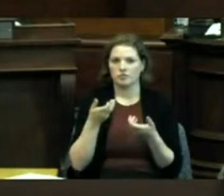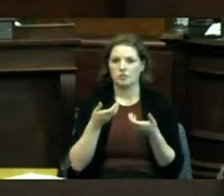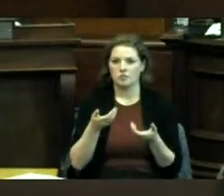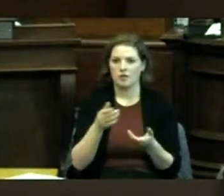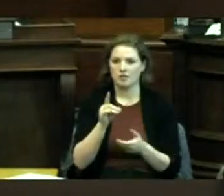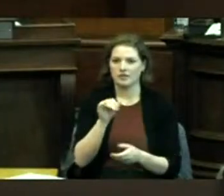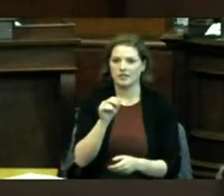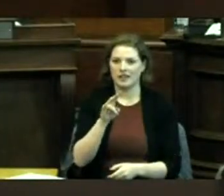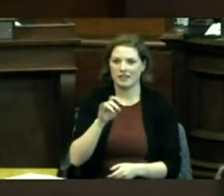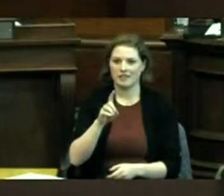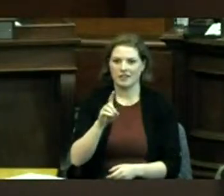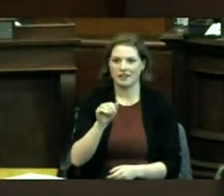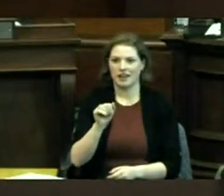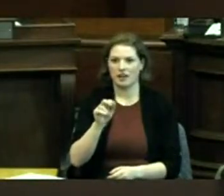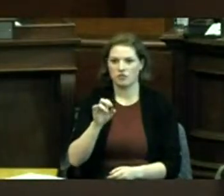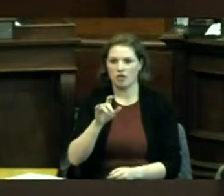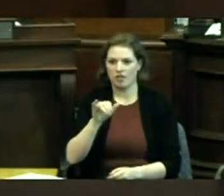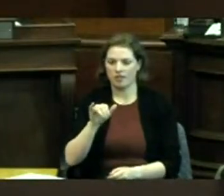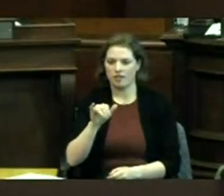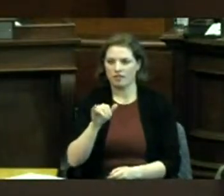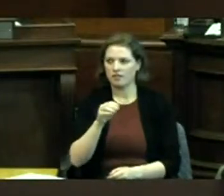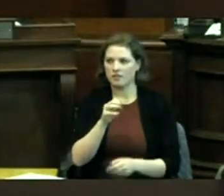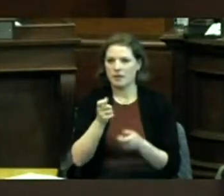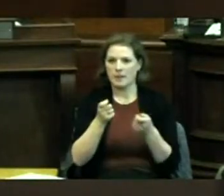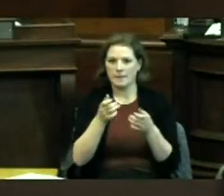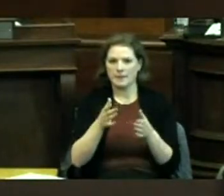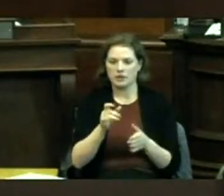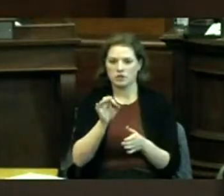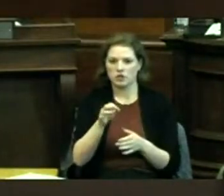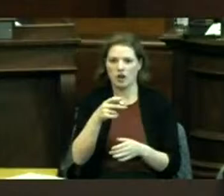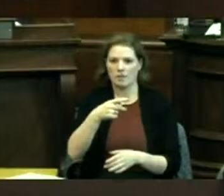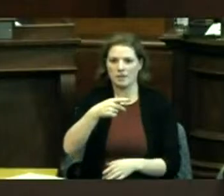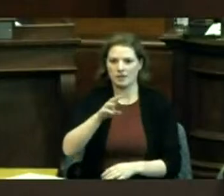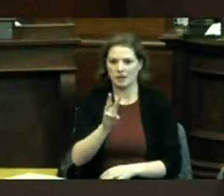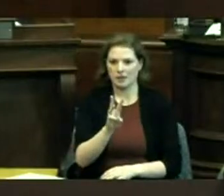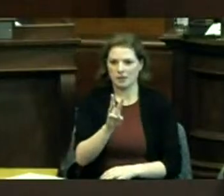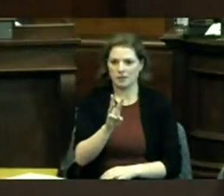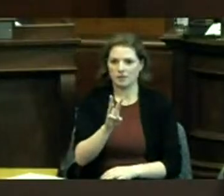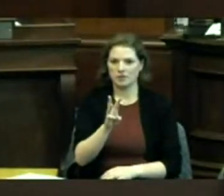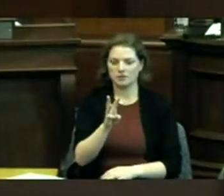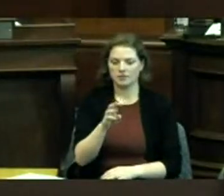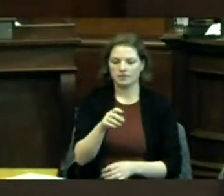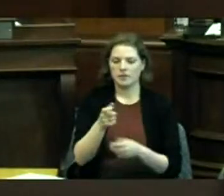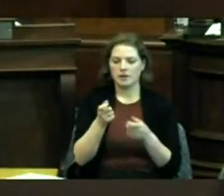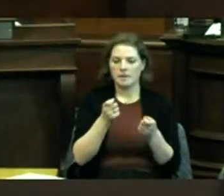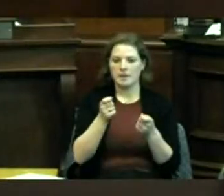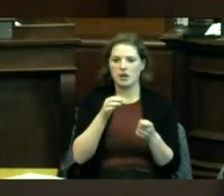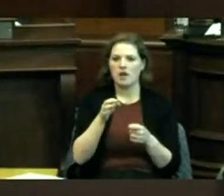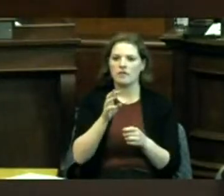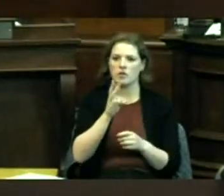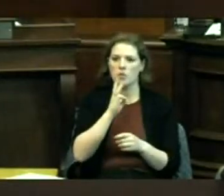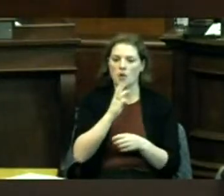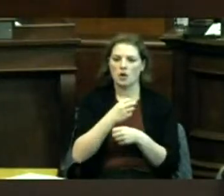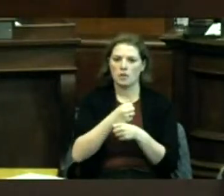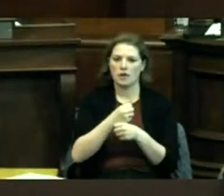scheduled for this month. Committee. As we welcome David,